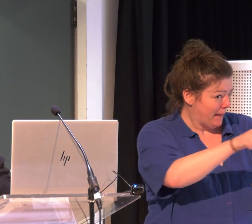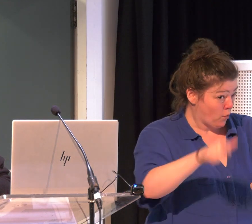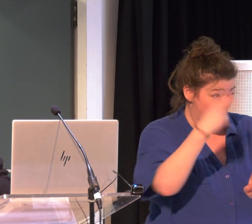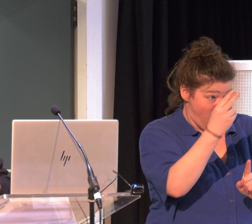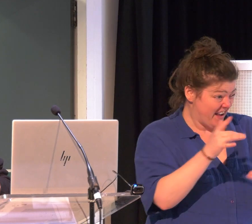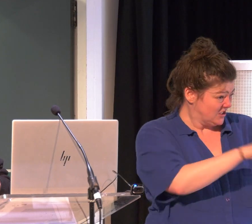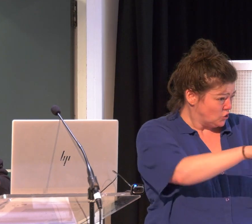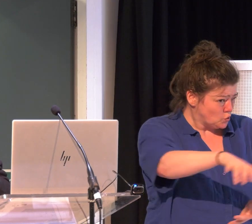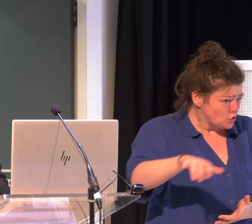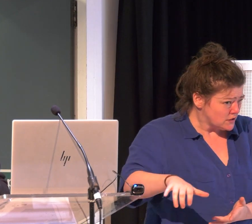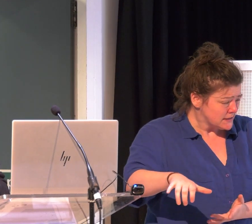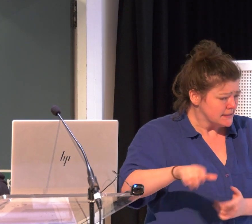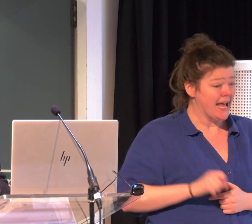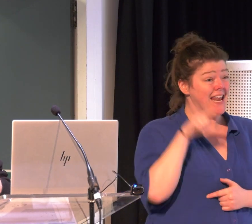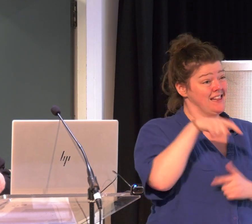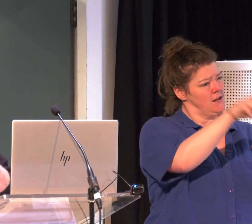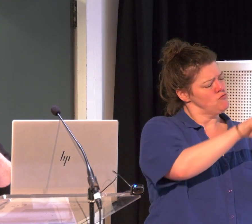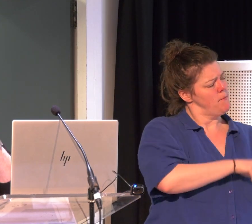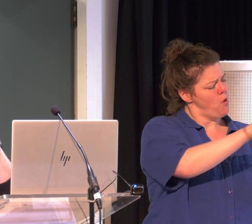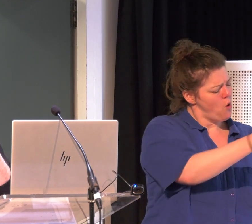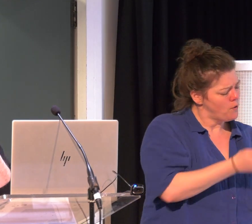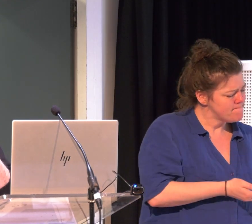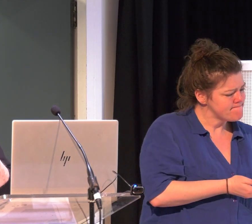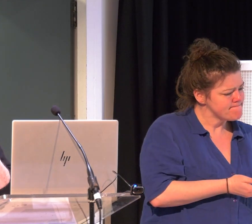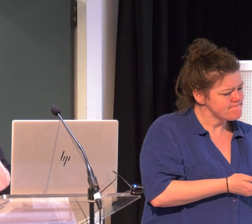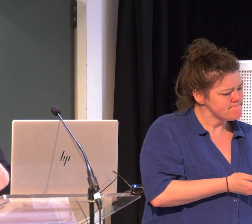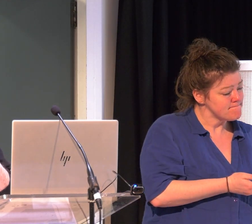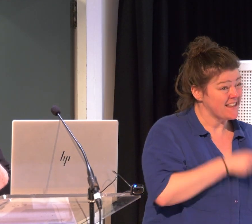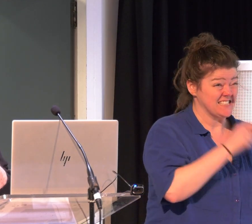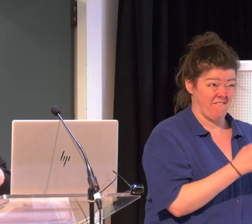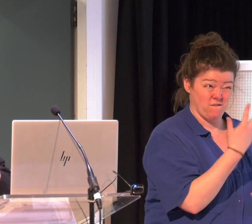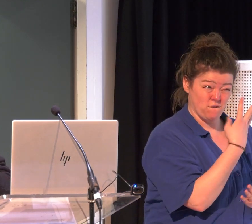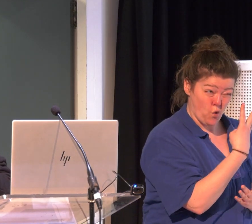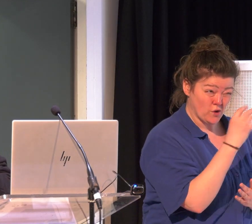And in the preface to his report, which is 40 years old to this day,